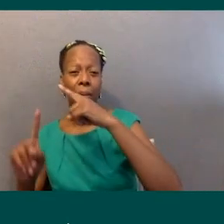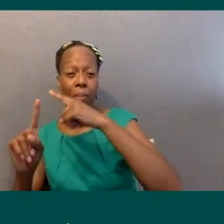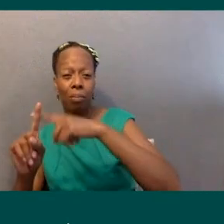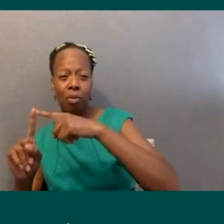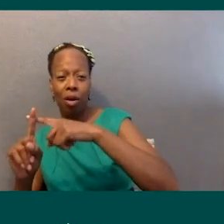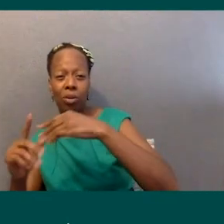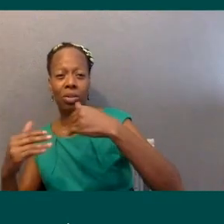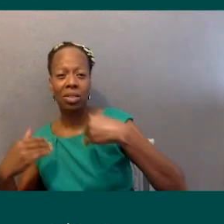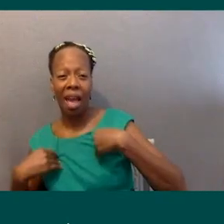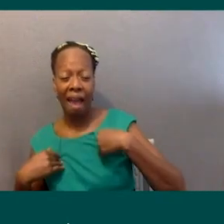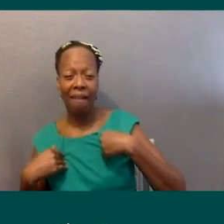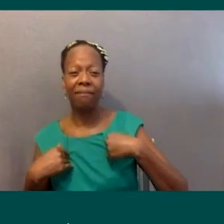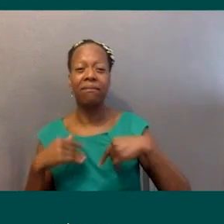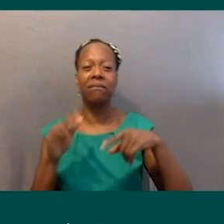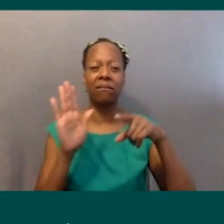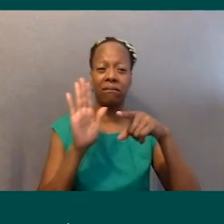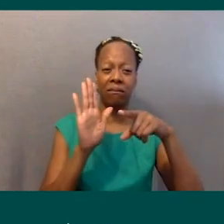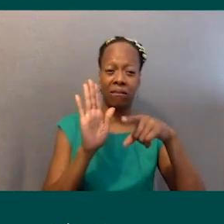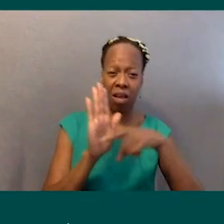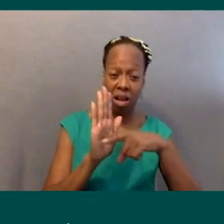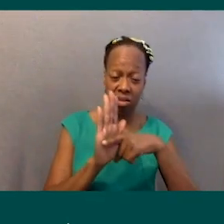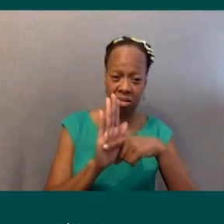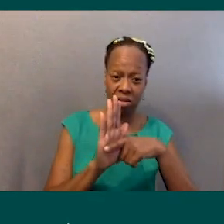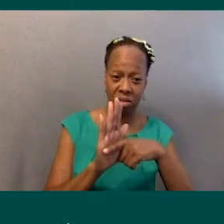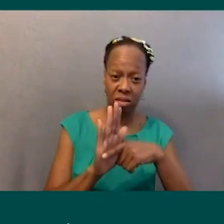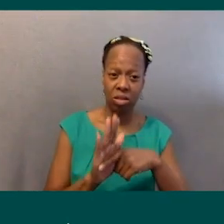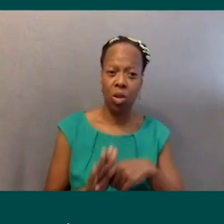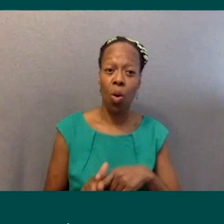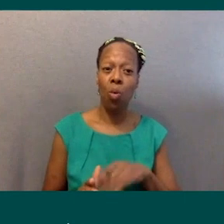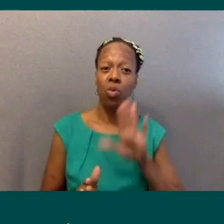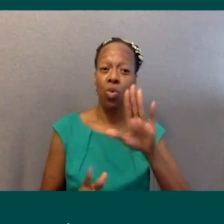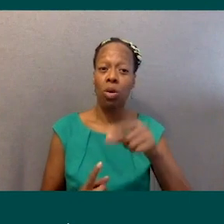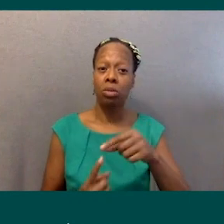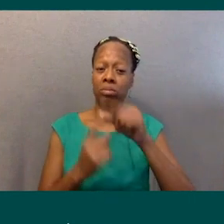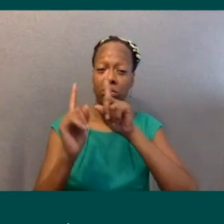is wonderful medication, but we have to carefully use,